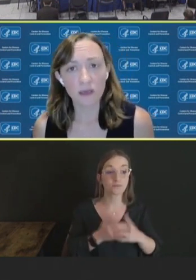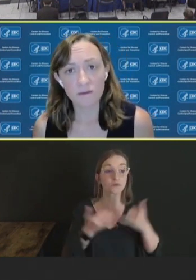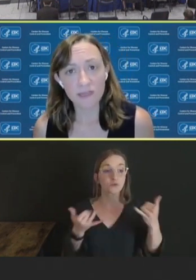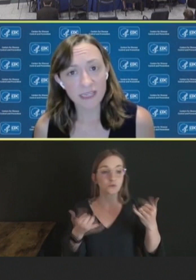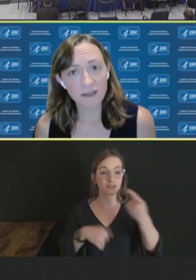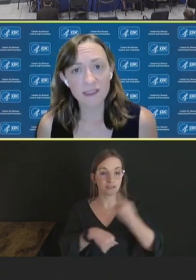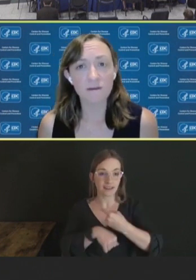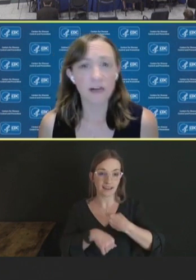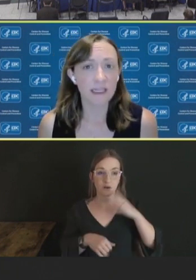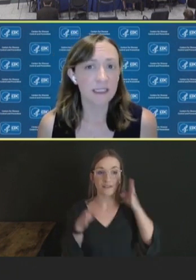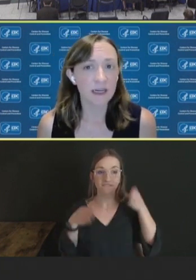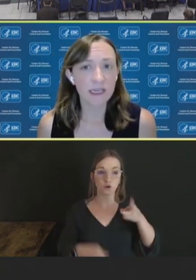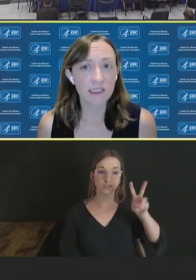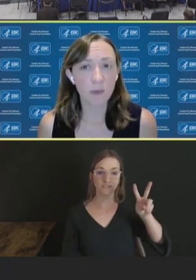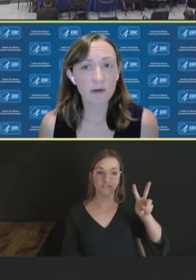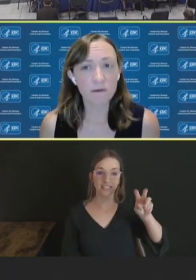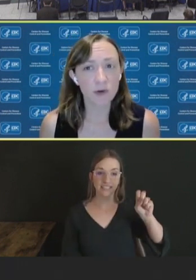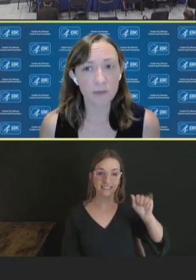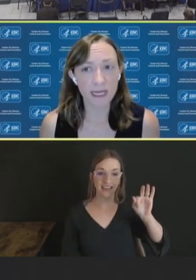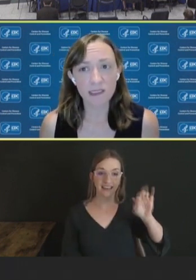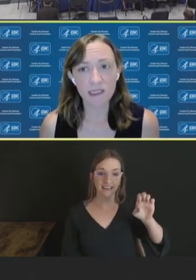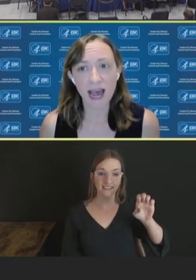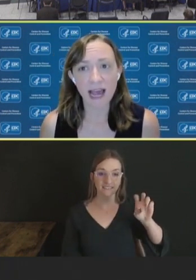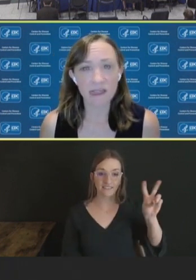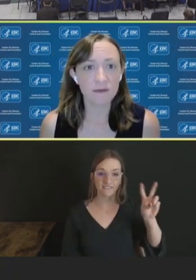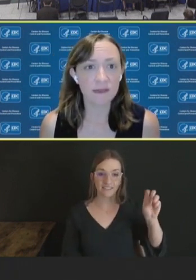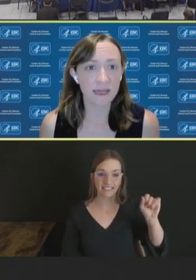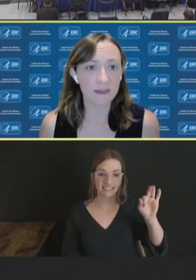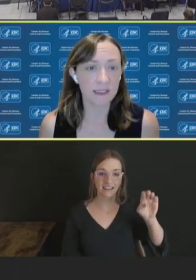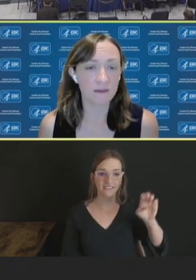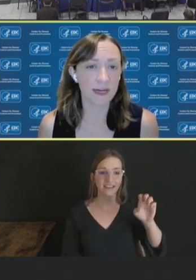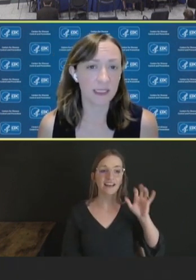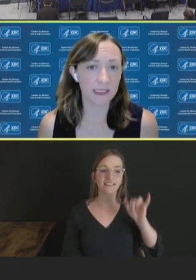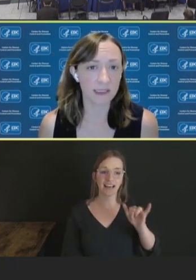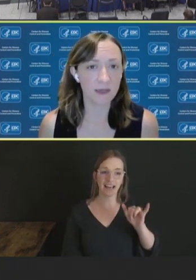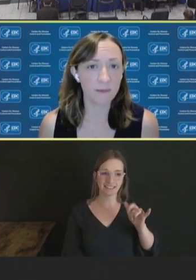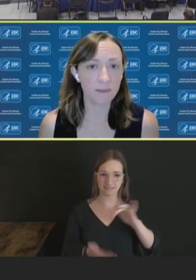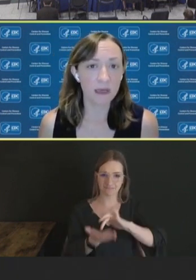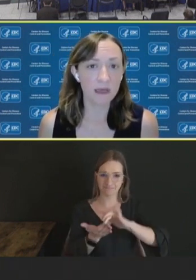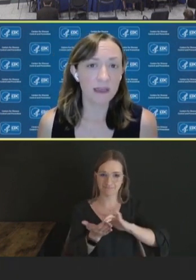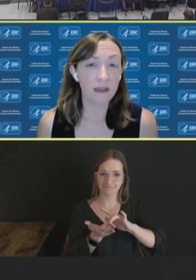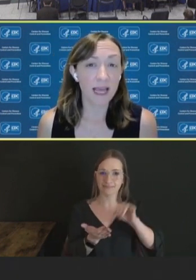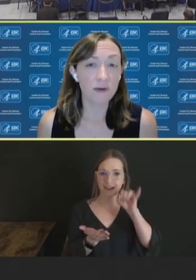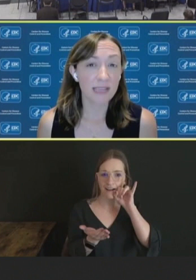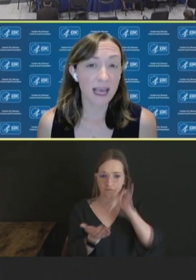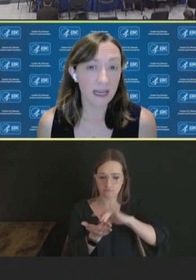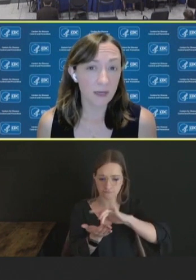V-safe is a voluntary, smartphone based active safety surveillance system that allows anyone